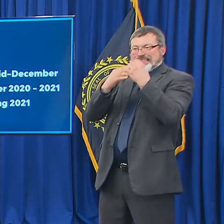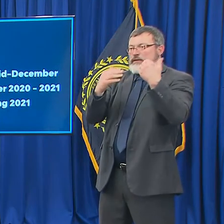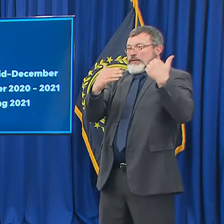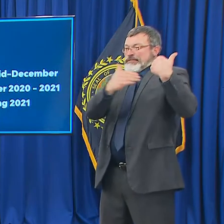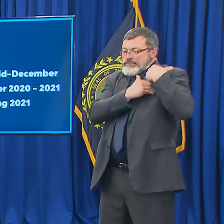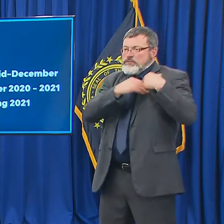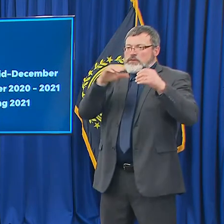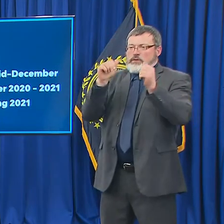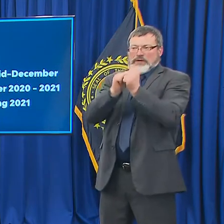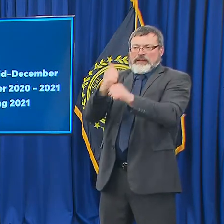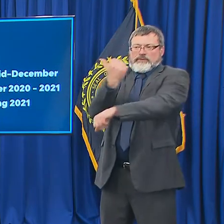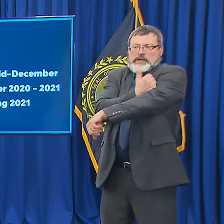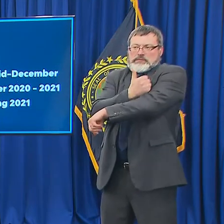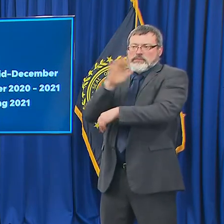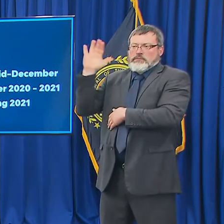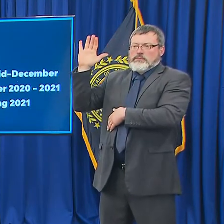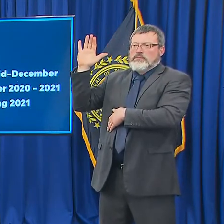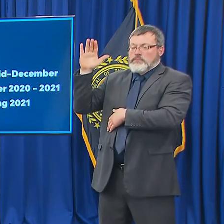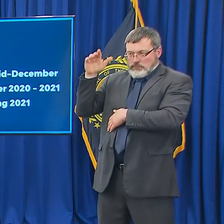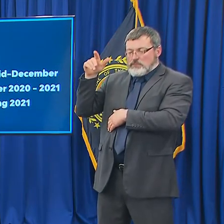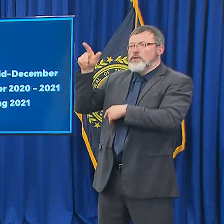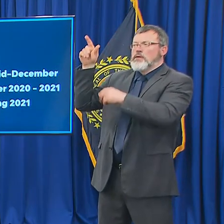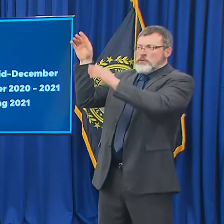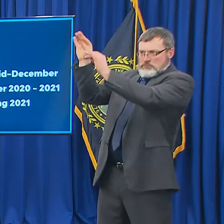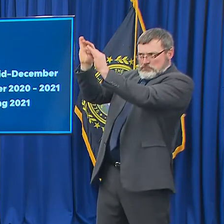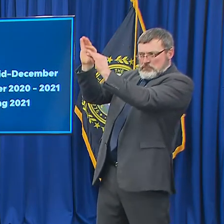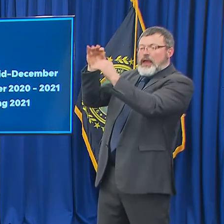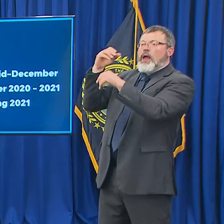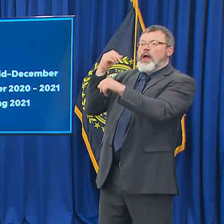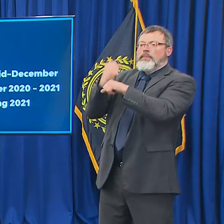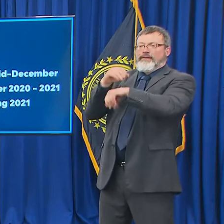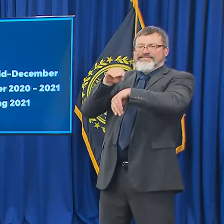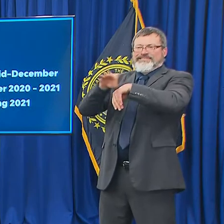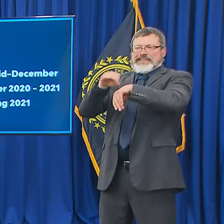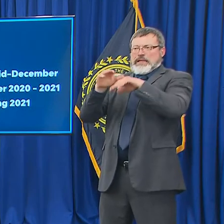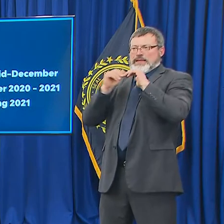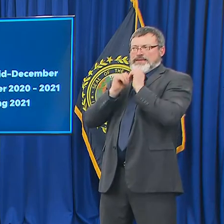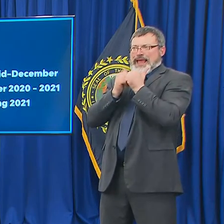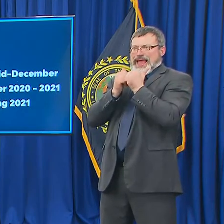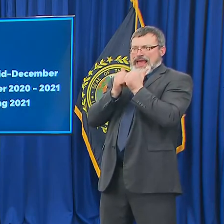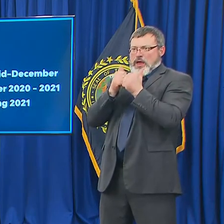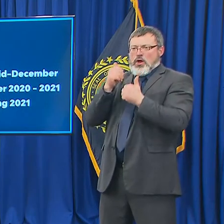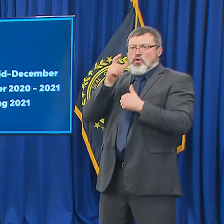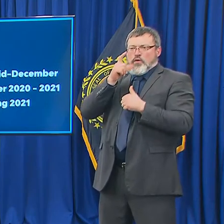in a variety of different settings across the state, including our hospitals health care provider offices